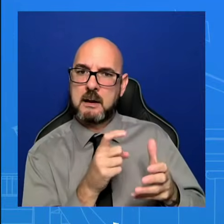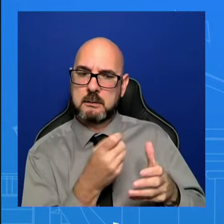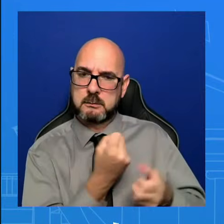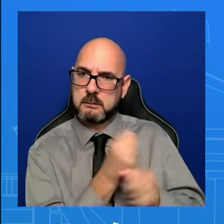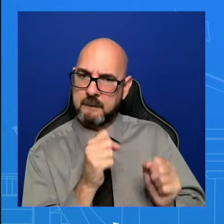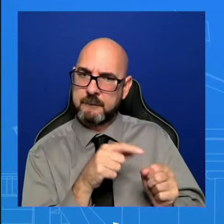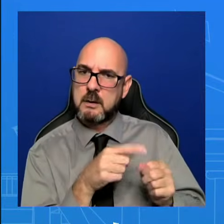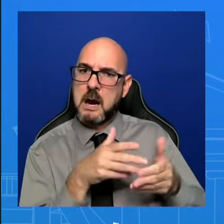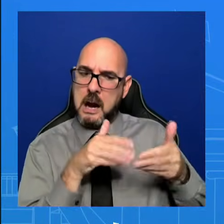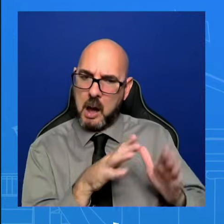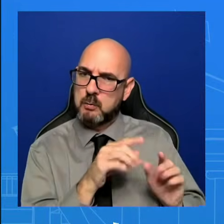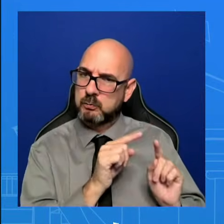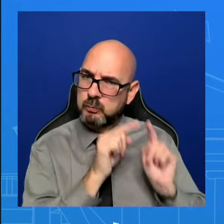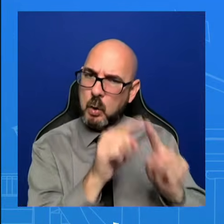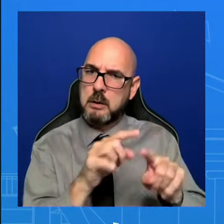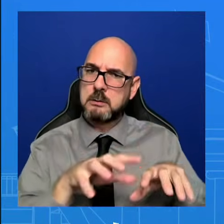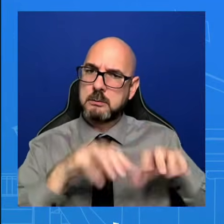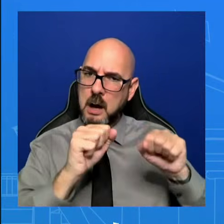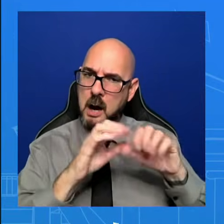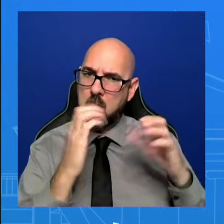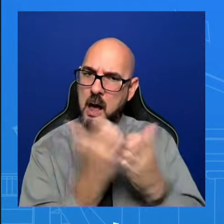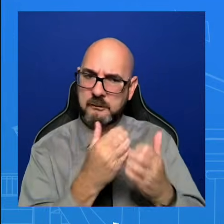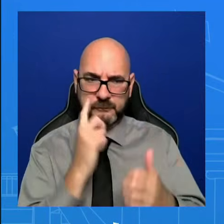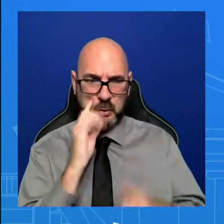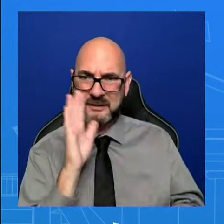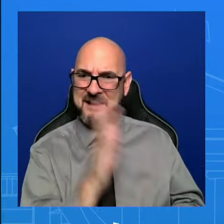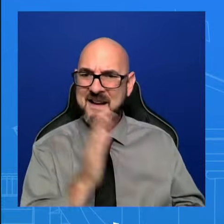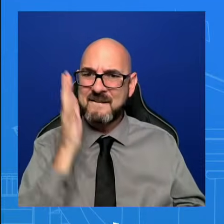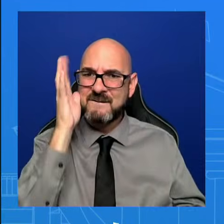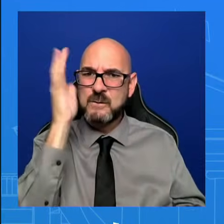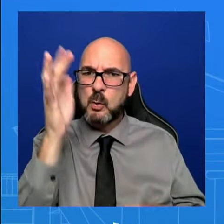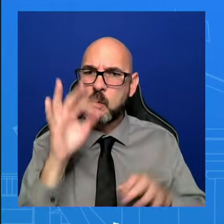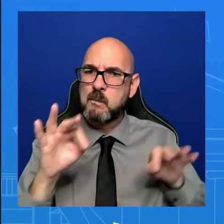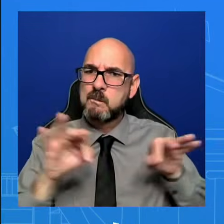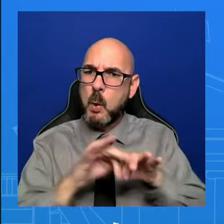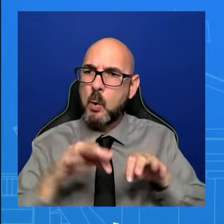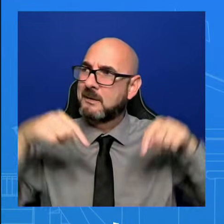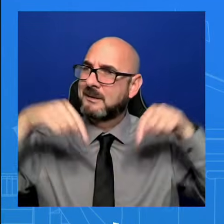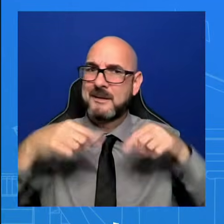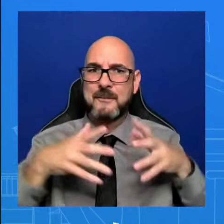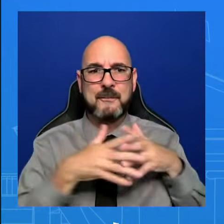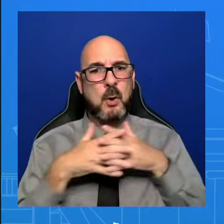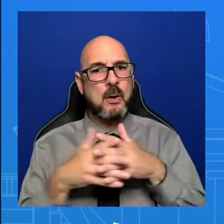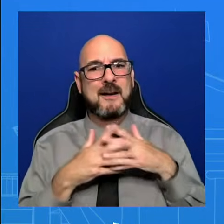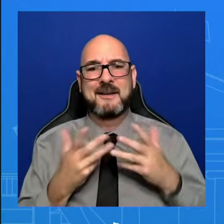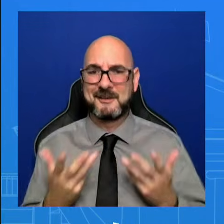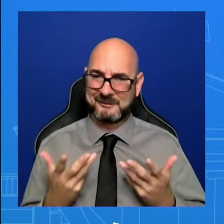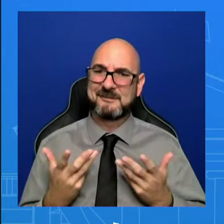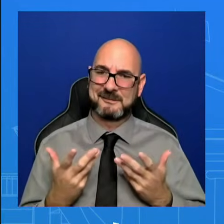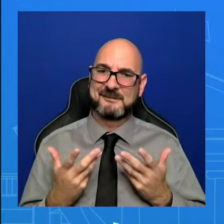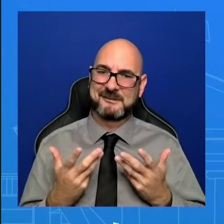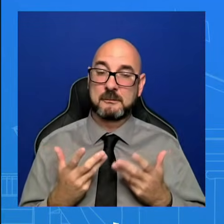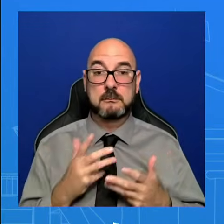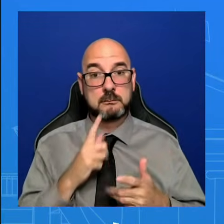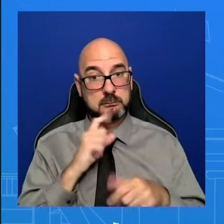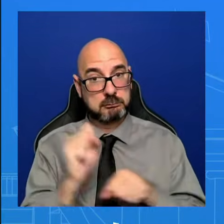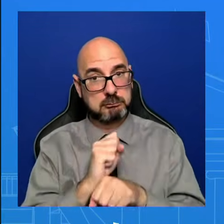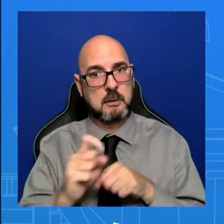That is part of our freedoms here in America. We got to make sure that we continue to say that. We believe, in this administration, that we have to continue to say that